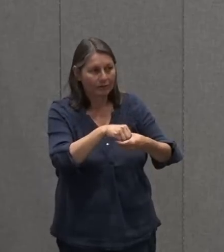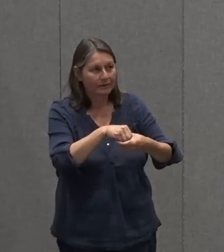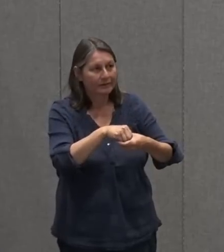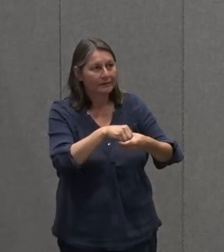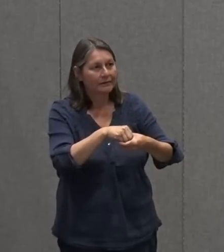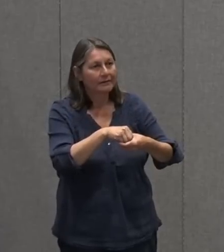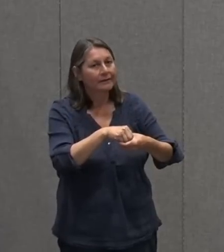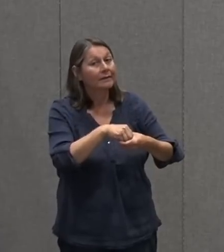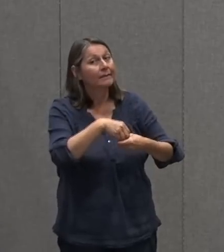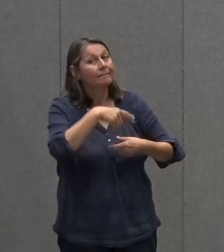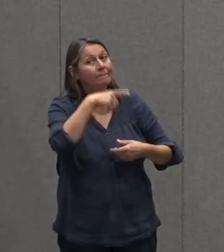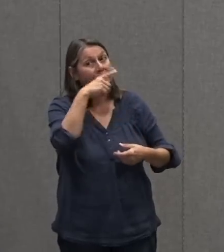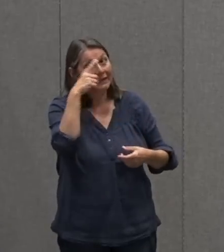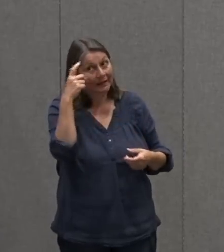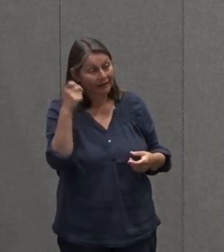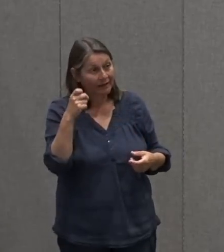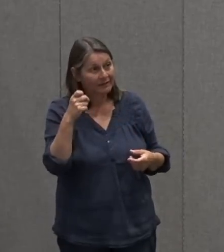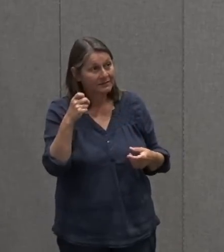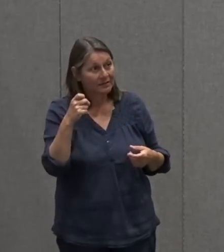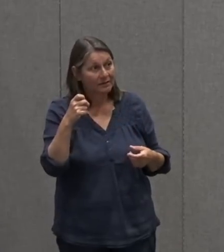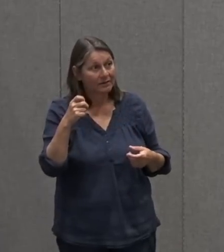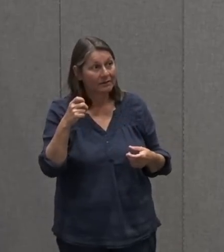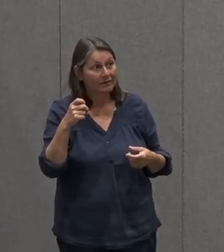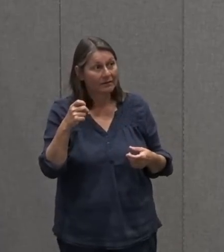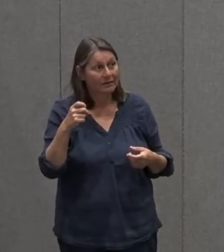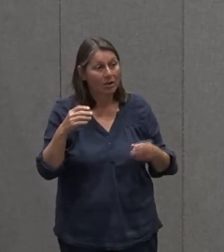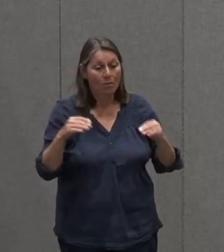16 has more than three factors.